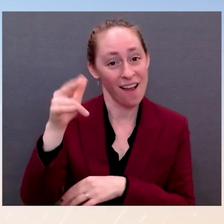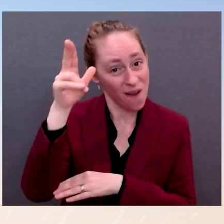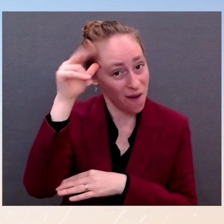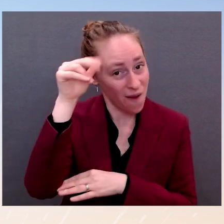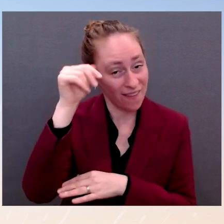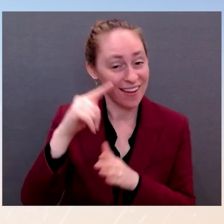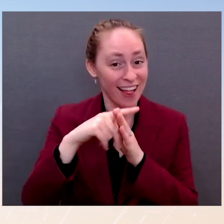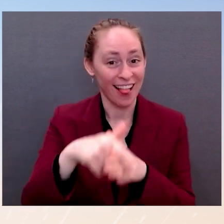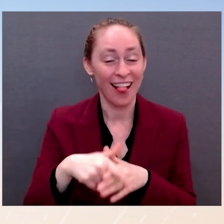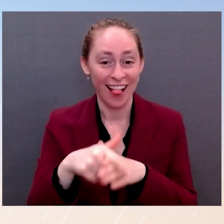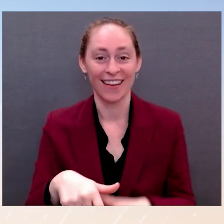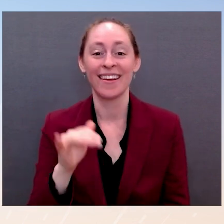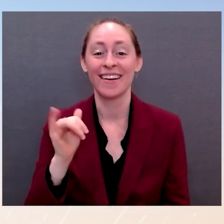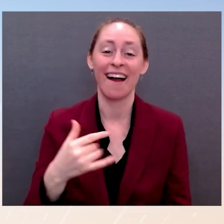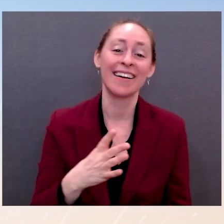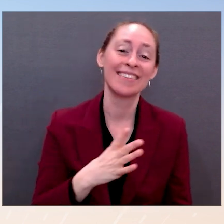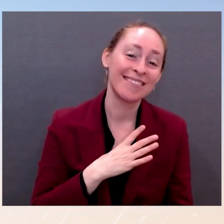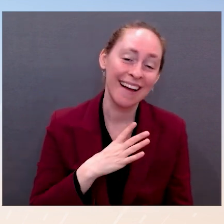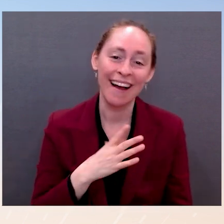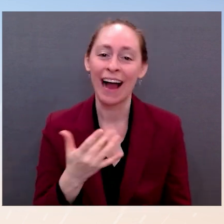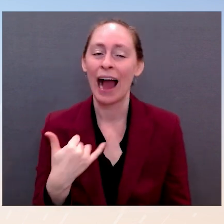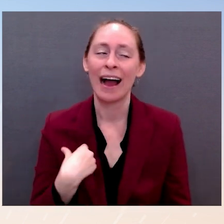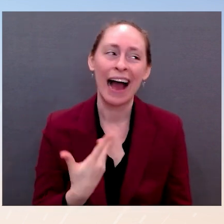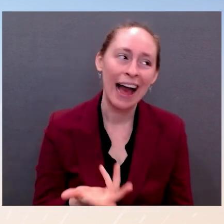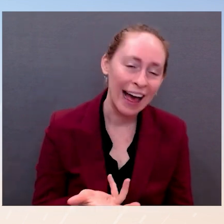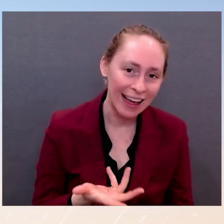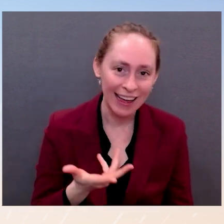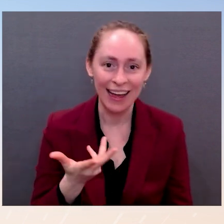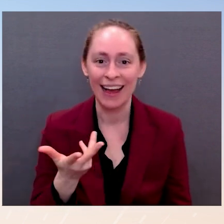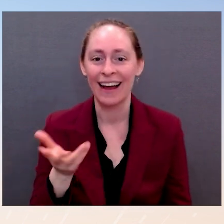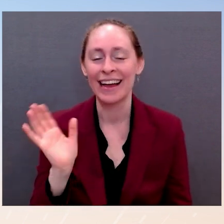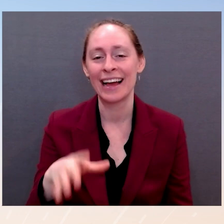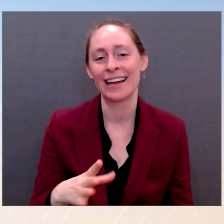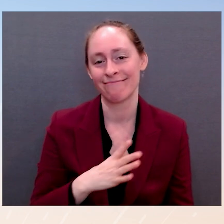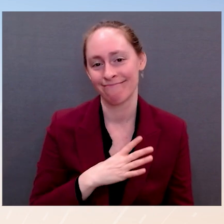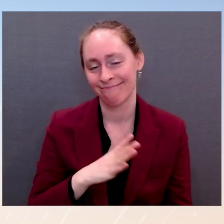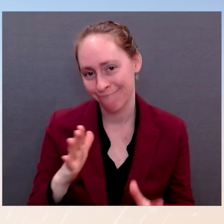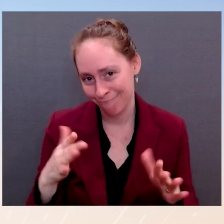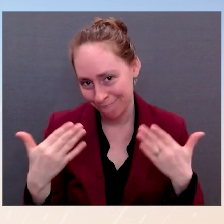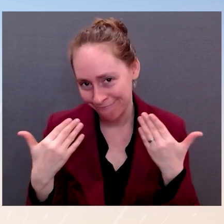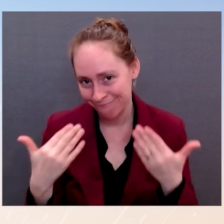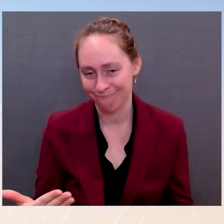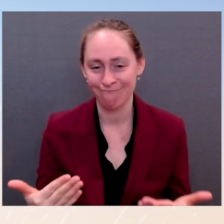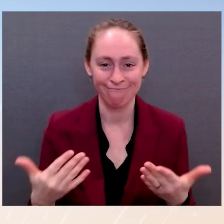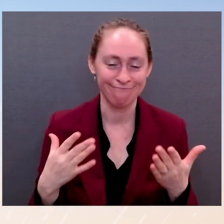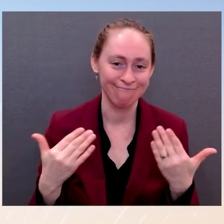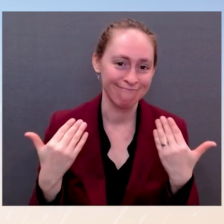I was feeling particularly guilty about not having seen them that much in the days prior. So I ended up saying yes.